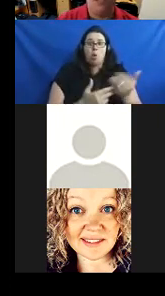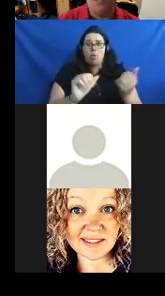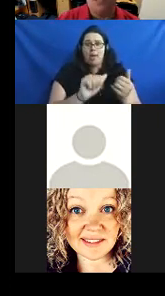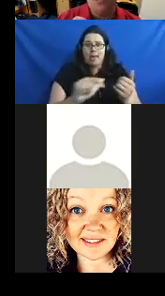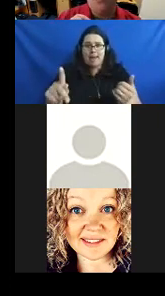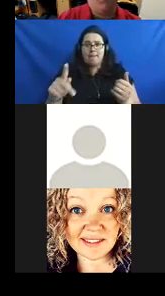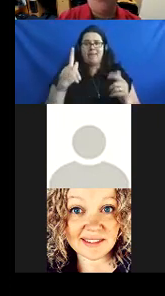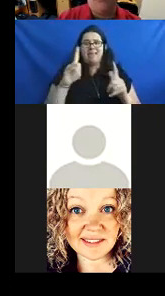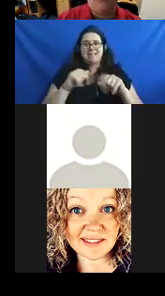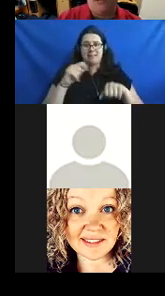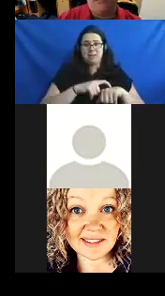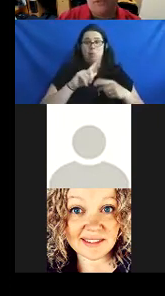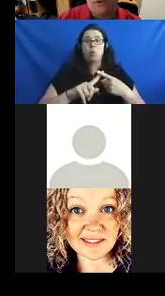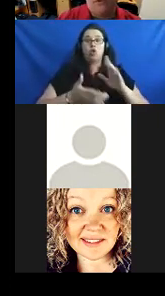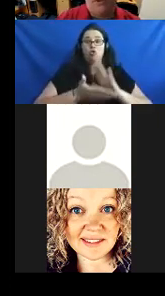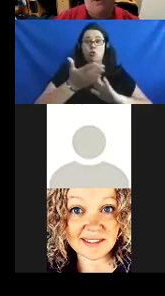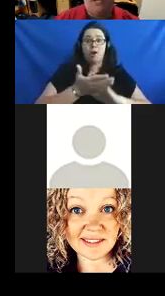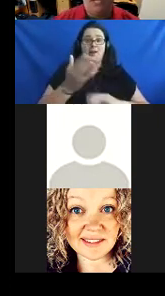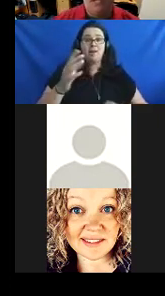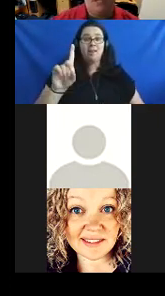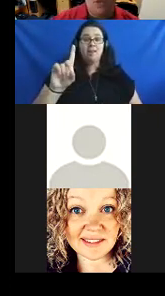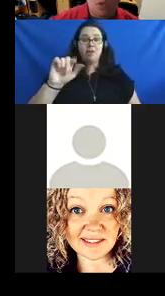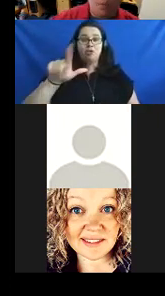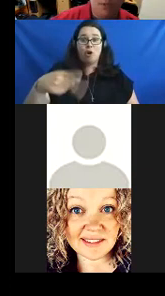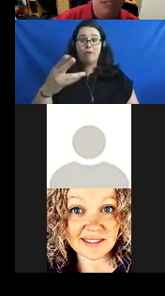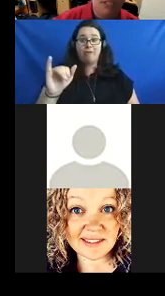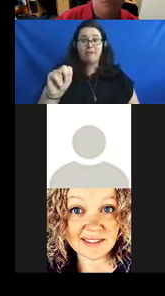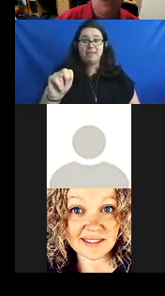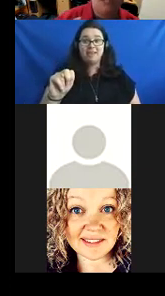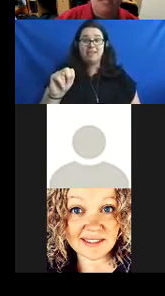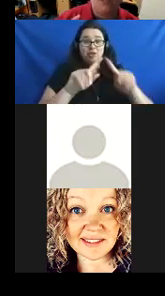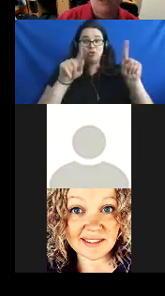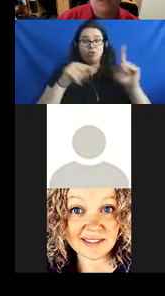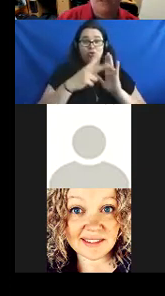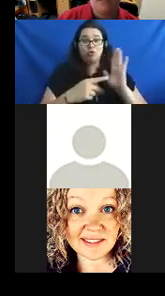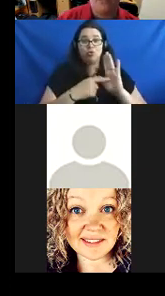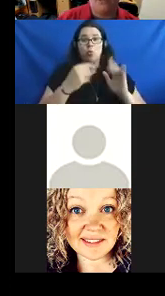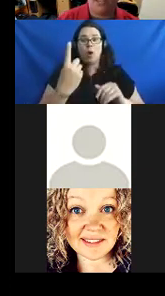WHEN YOU RUN THE DOLPHIN SCREEN READER IT IS ALL BUILT INTO ONE SINGLE INTERFACE.